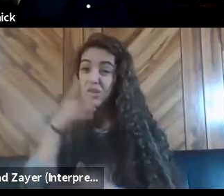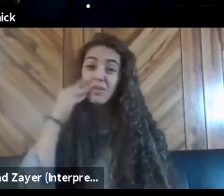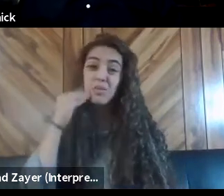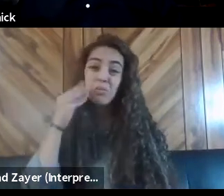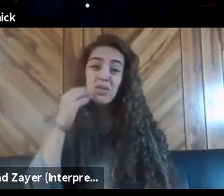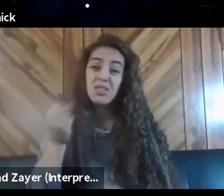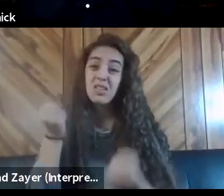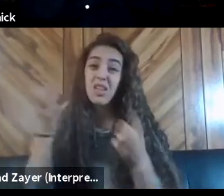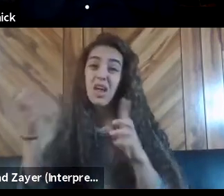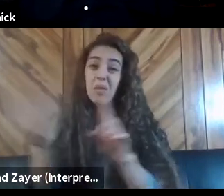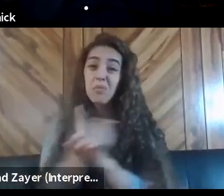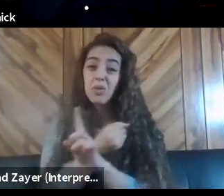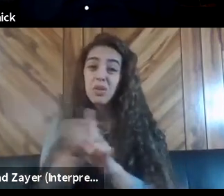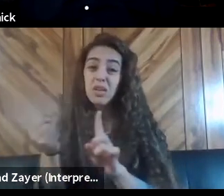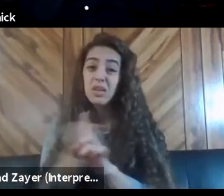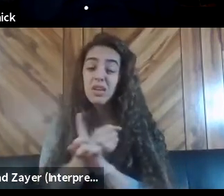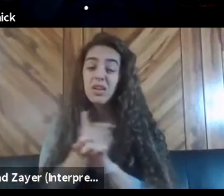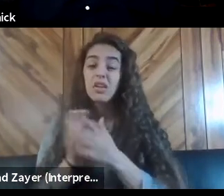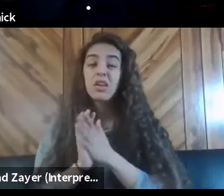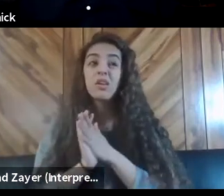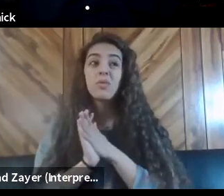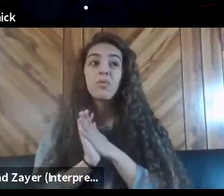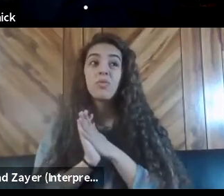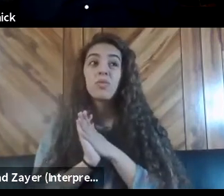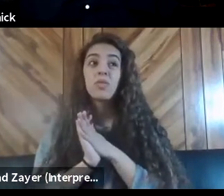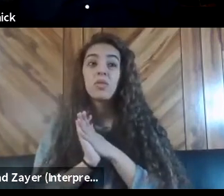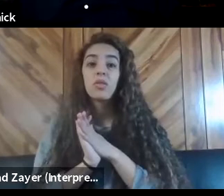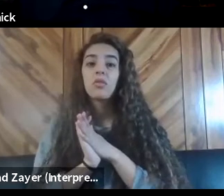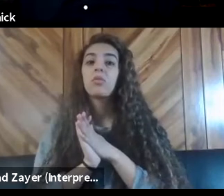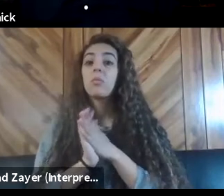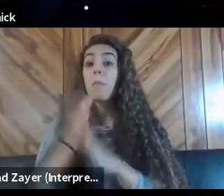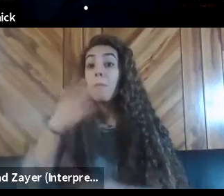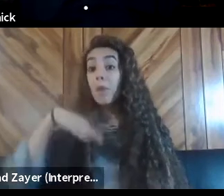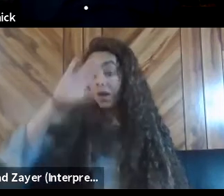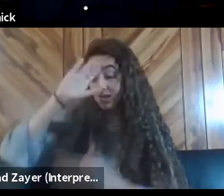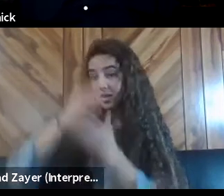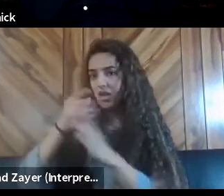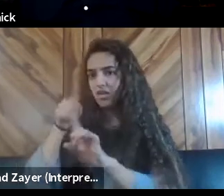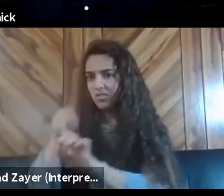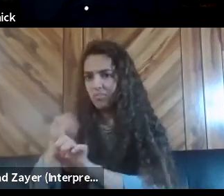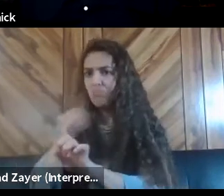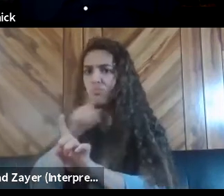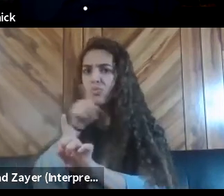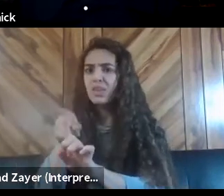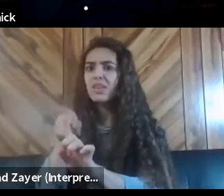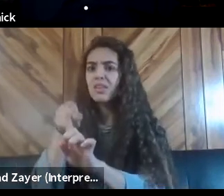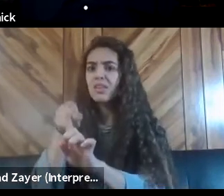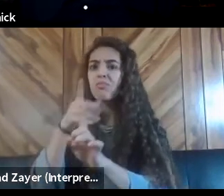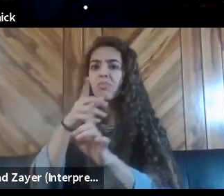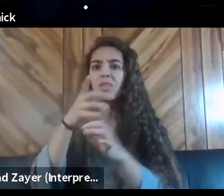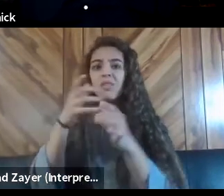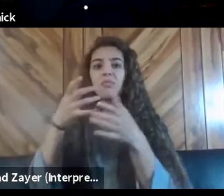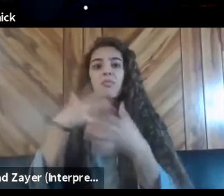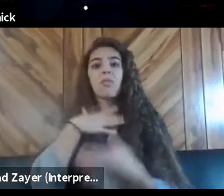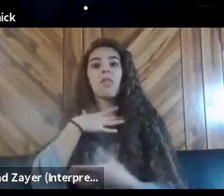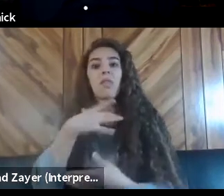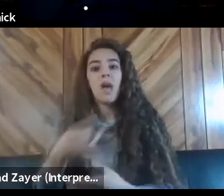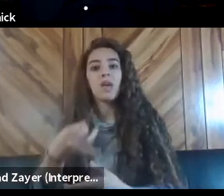it. Now he you have to understand he is a social person he wants to socialize. But that's the thing that's